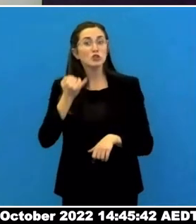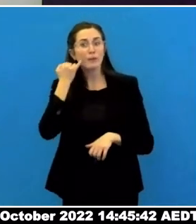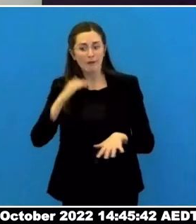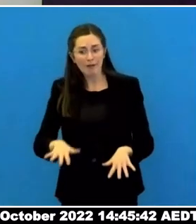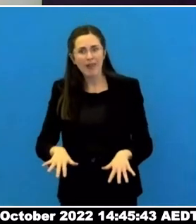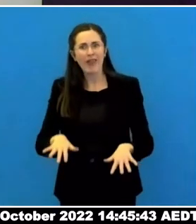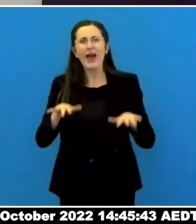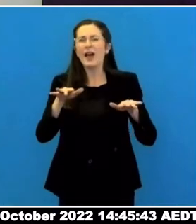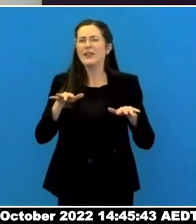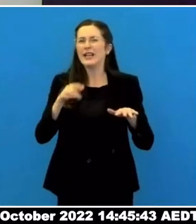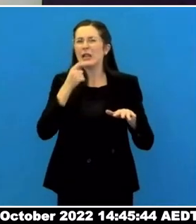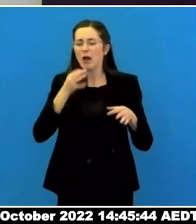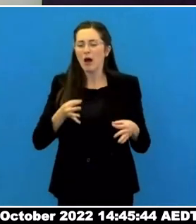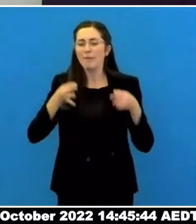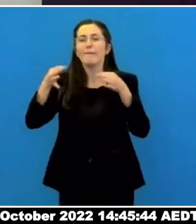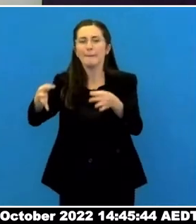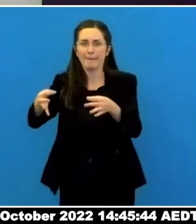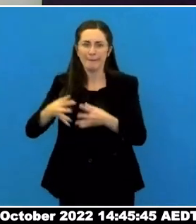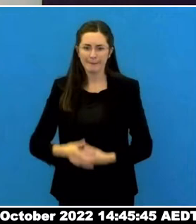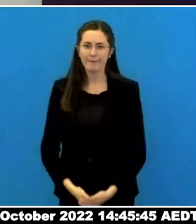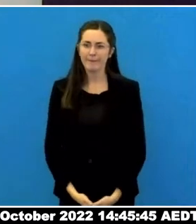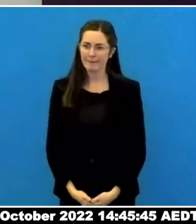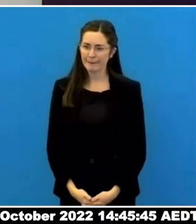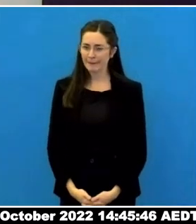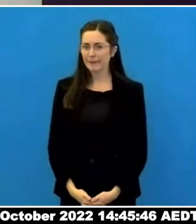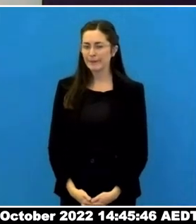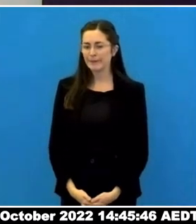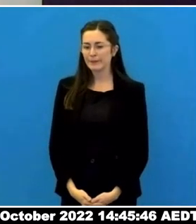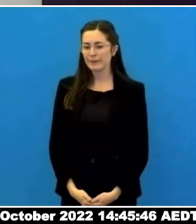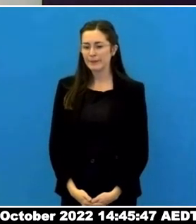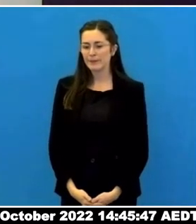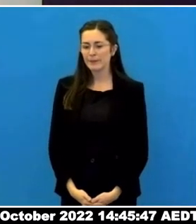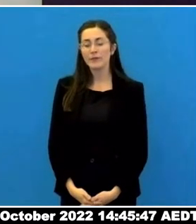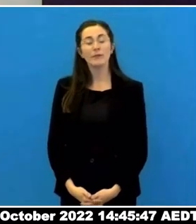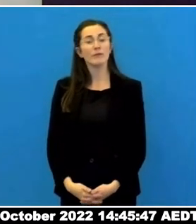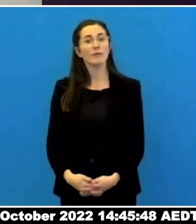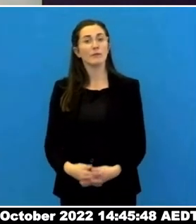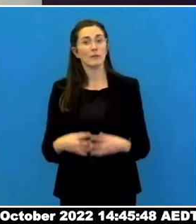Do you think the previous coordinator